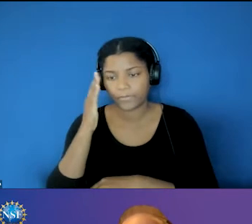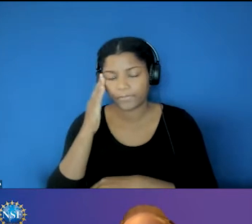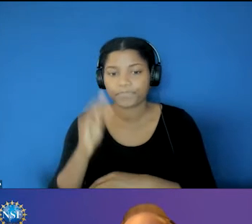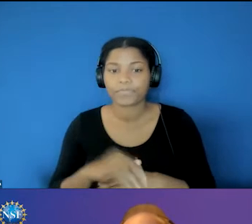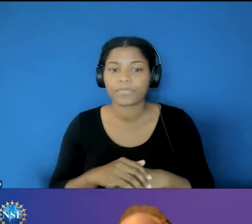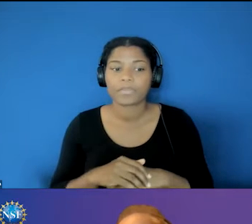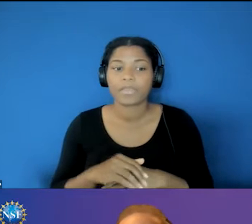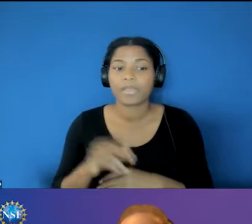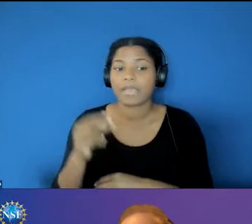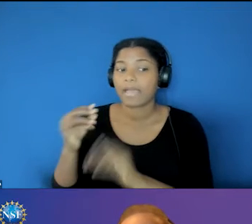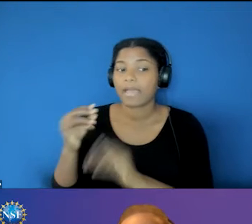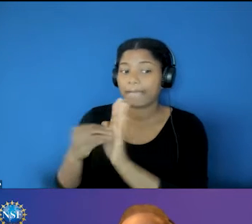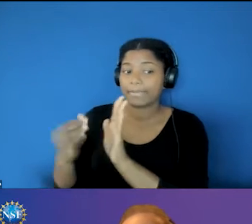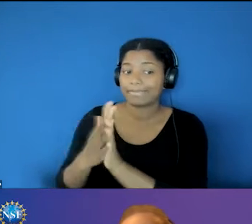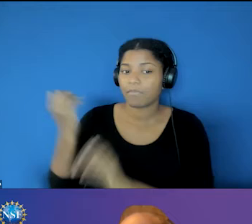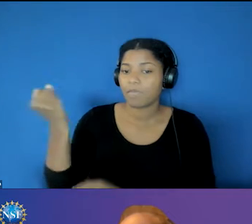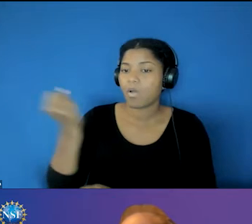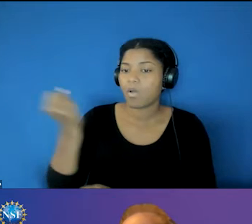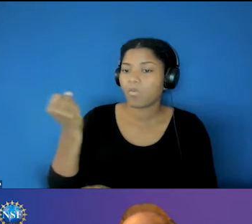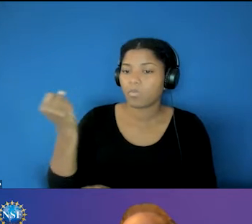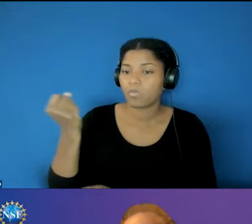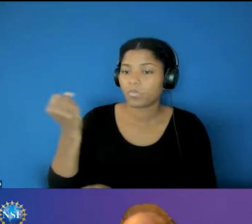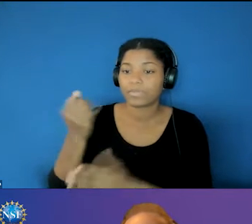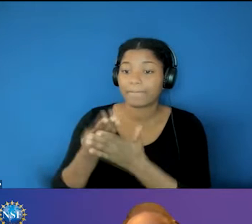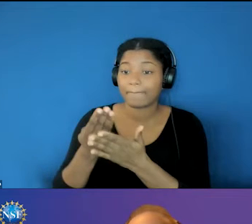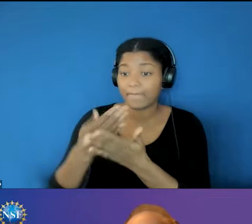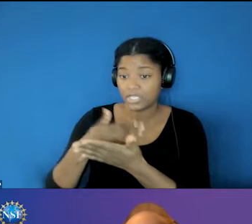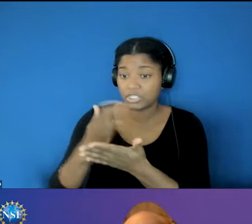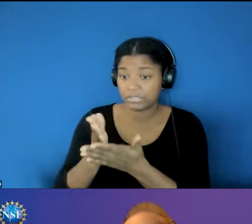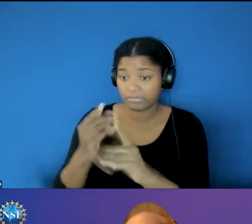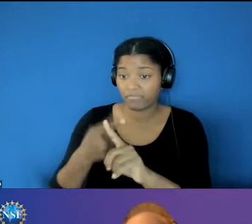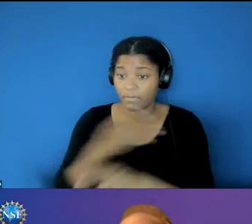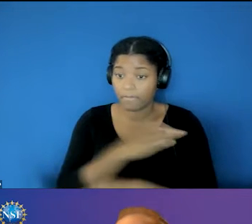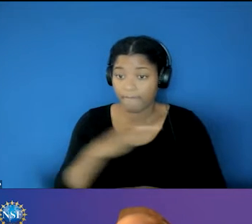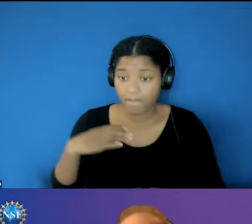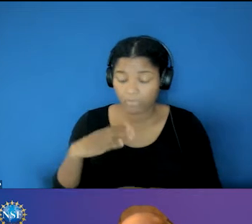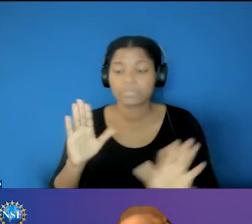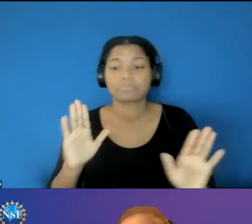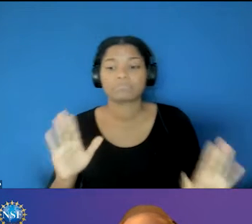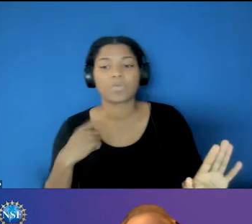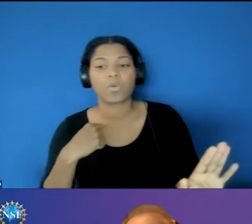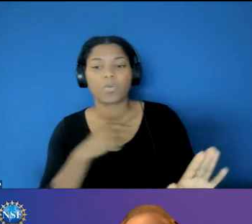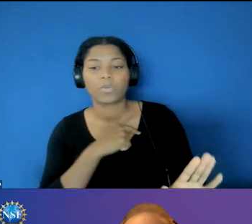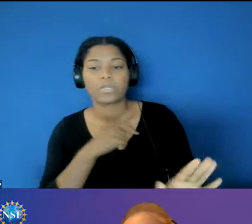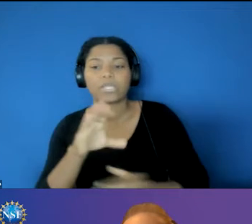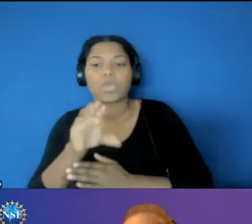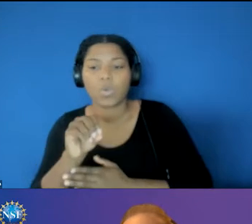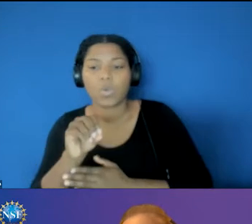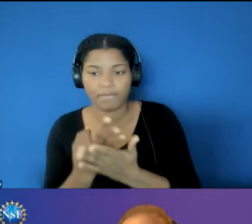and I put here, holds he MRI budget provided by Congress. That is, we co-fund, even if it's 100%, all of the awards.